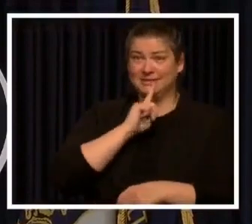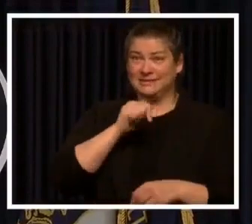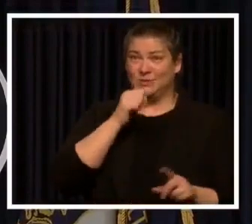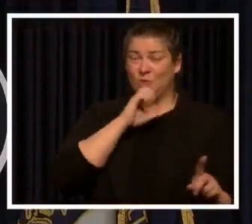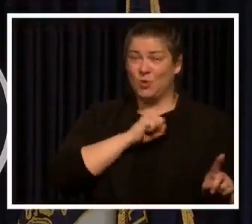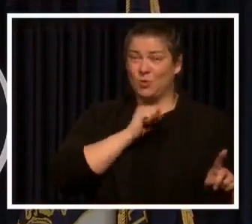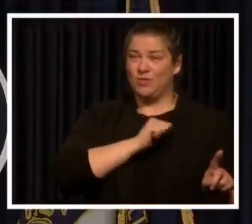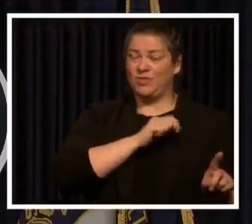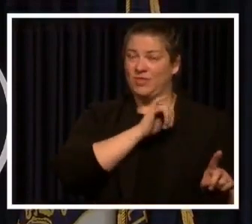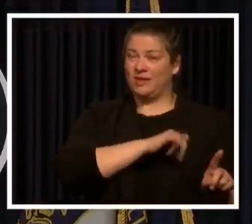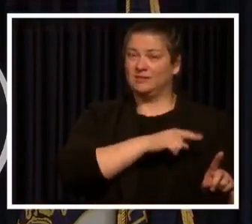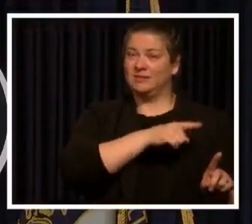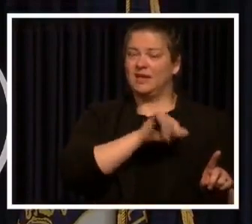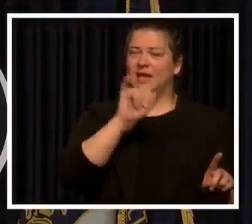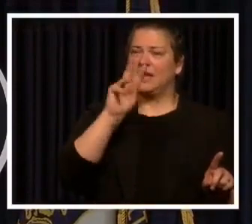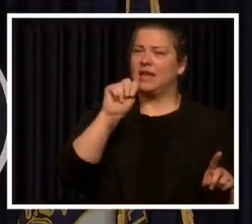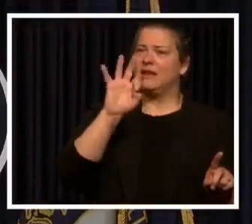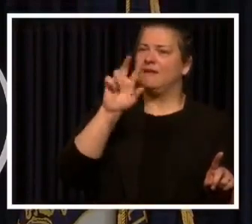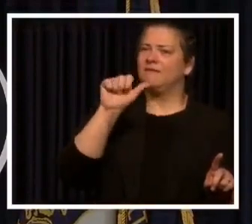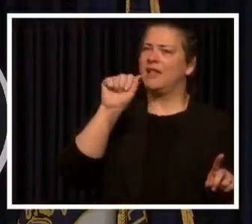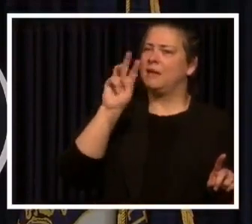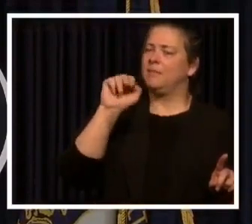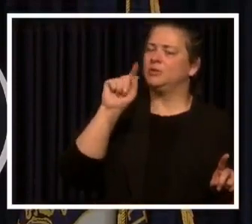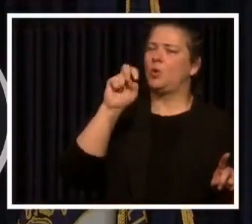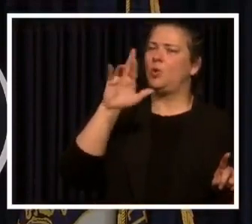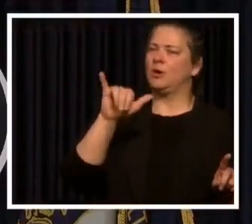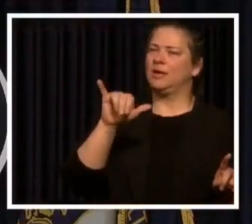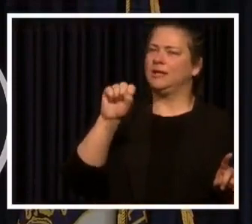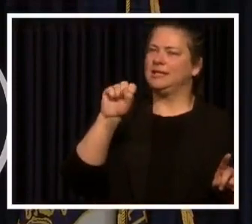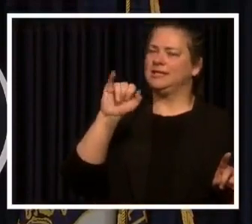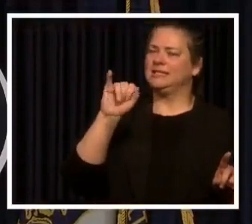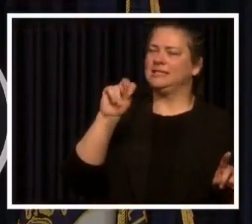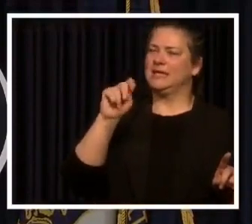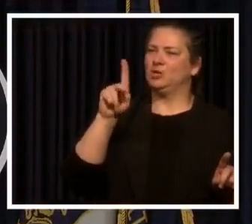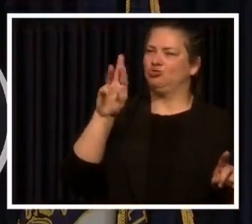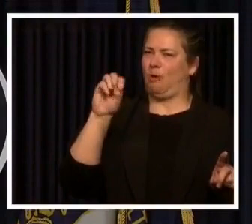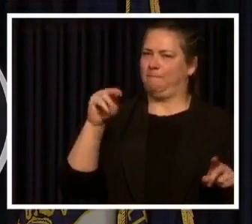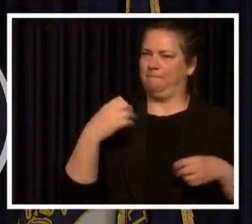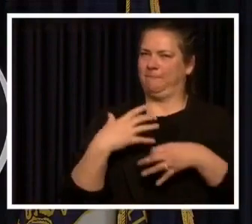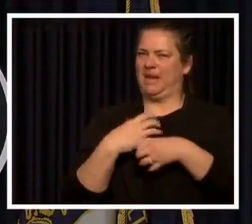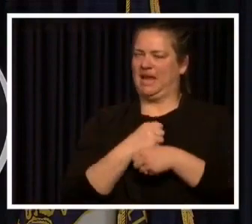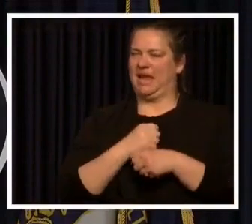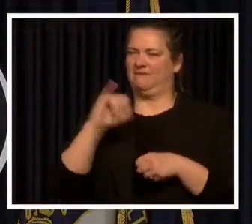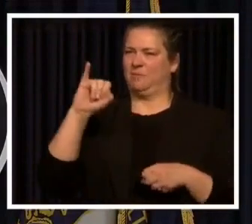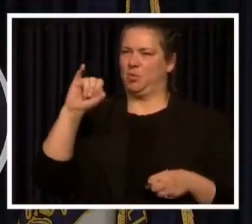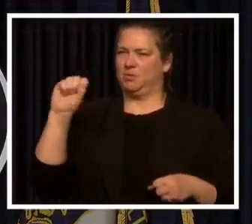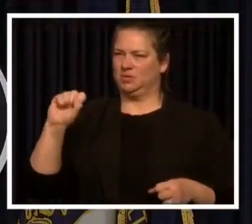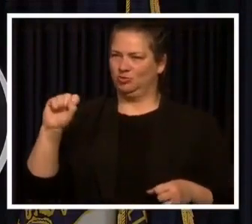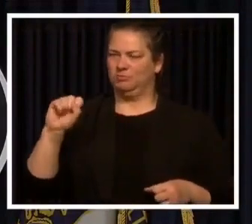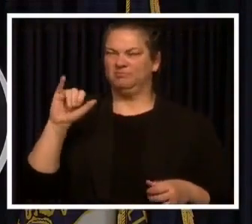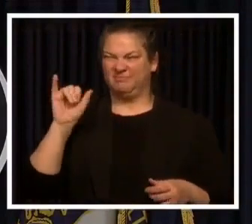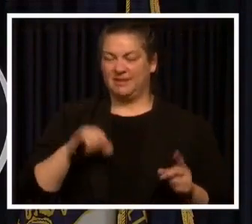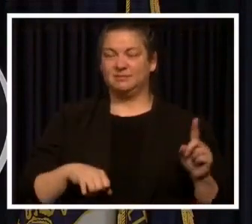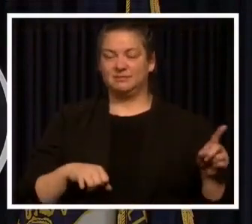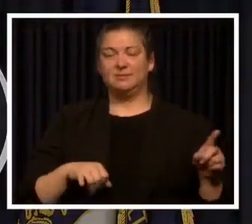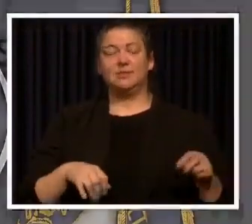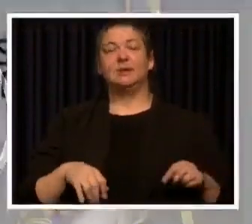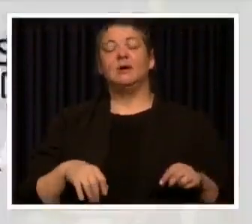THE GOVERNOR MENTIONED GOOD NEWS FOR OUR YOUNG PATIENT WITH PEDIATRIC INFLAMMATORY SYNDROME.